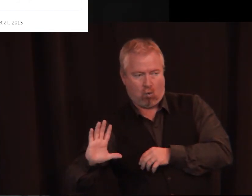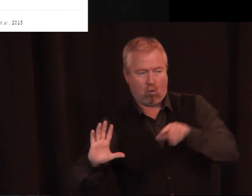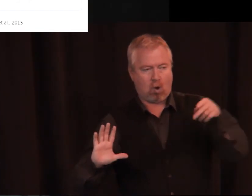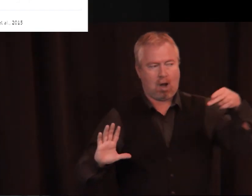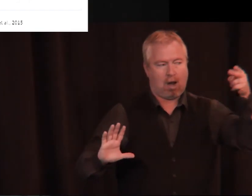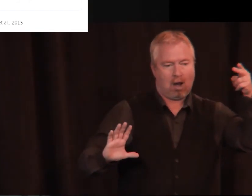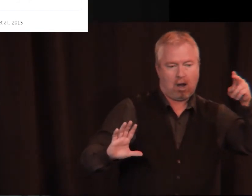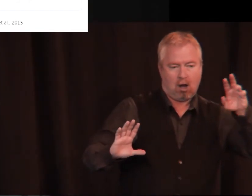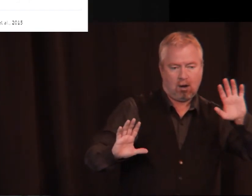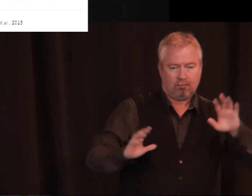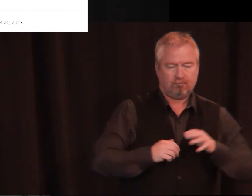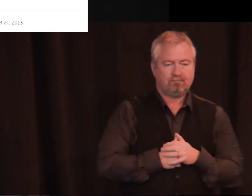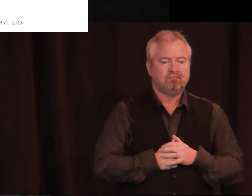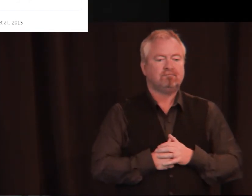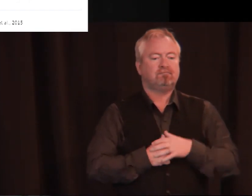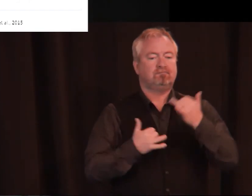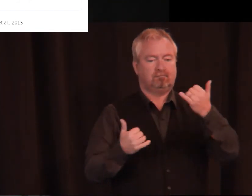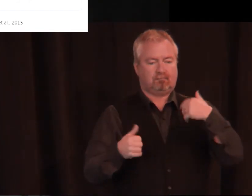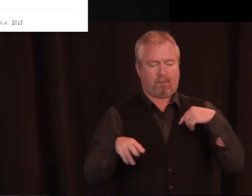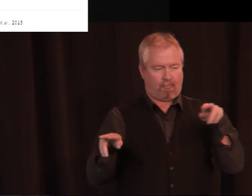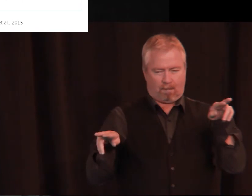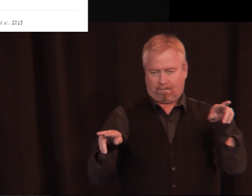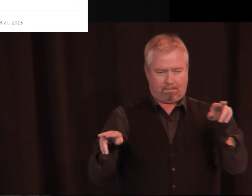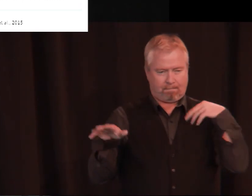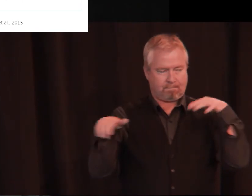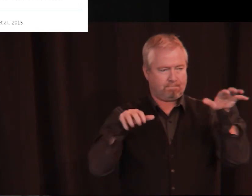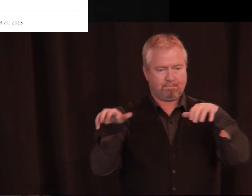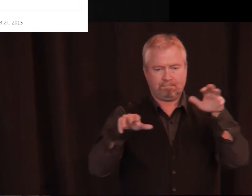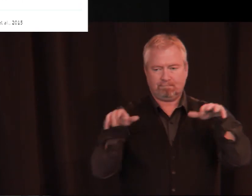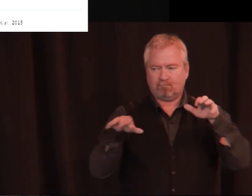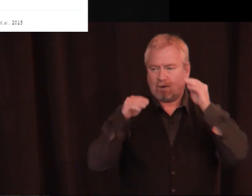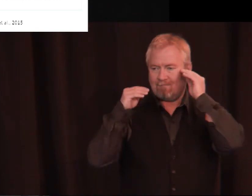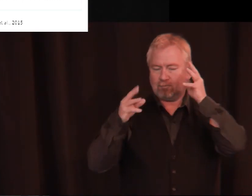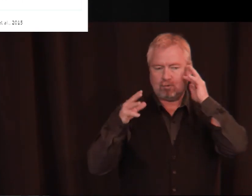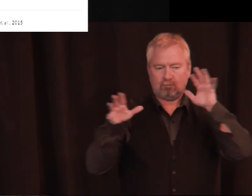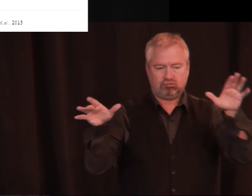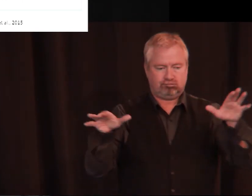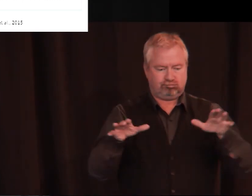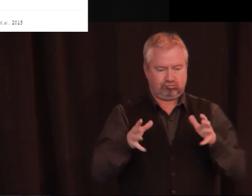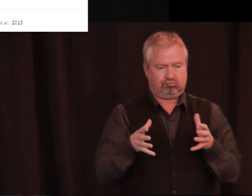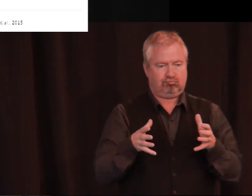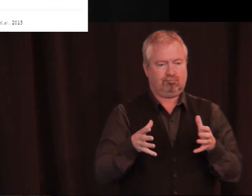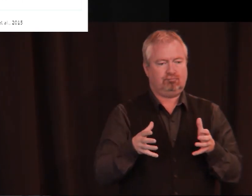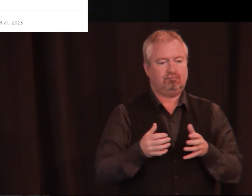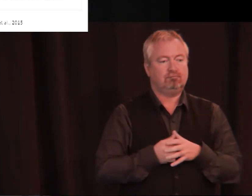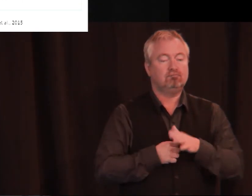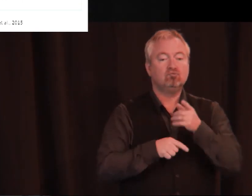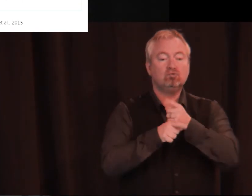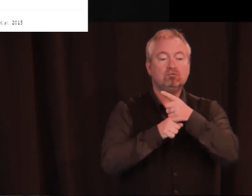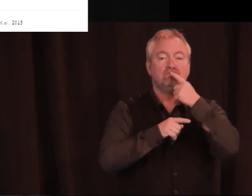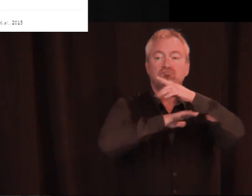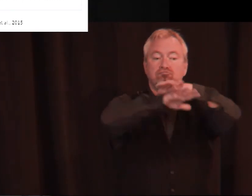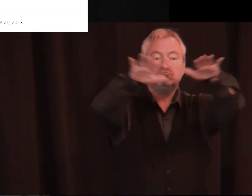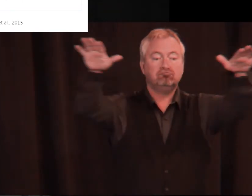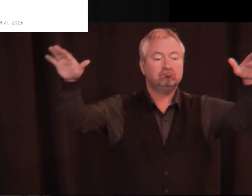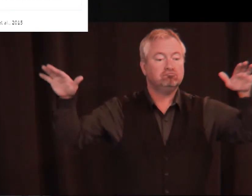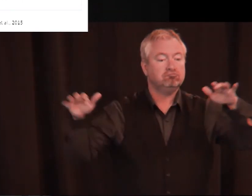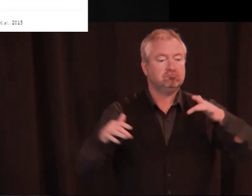were exposed to fewer higher-level utterances with the parents. And the parents also tended to use more directive utterance,